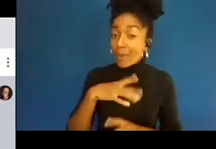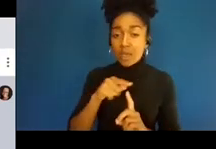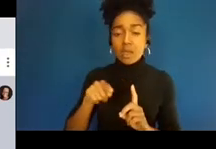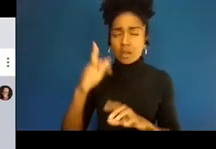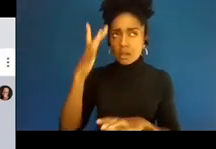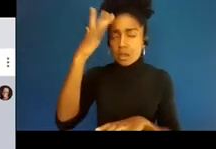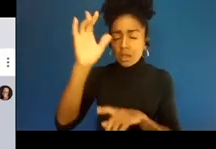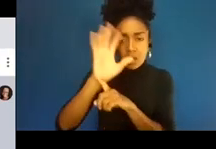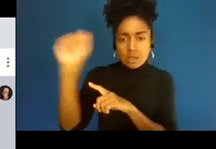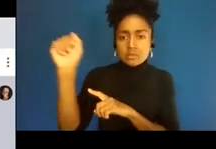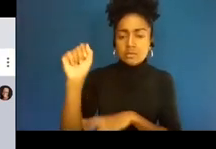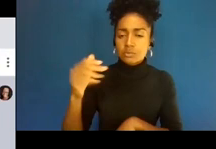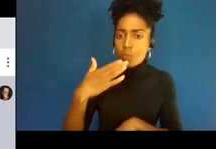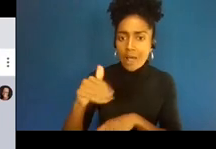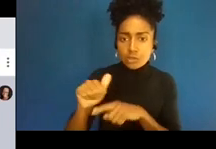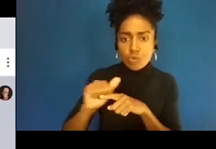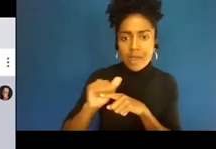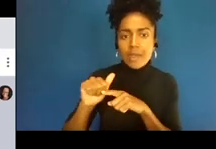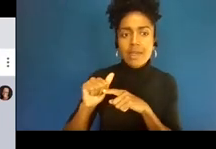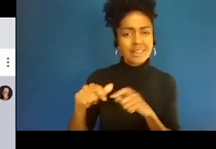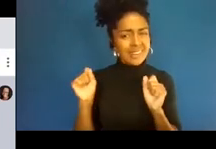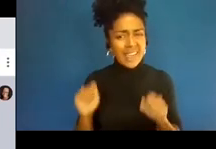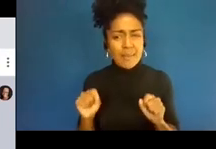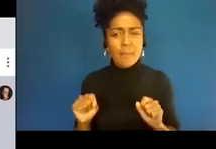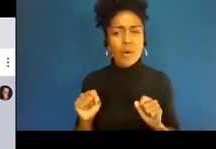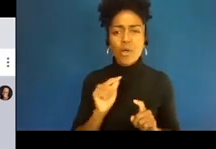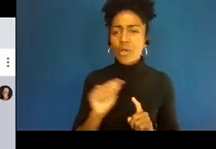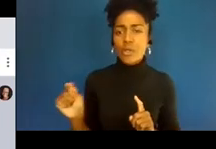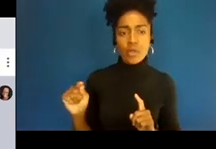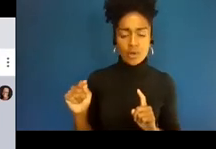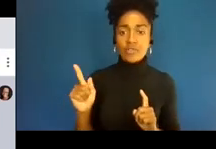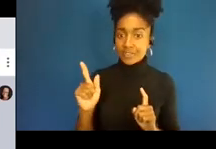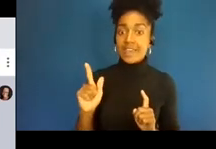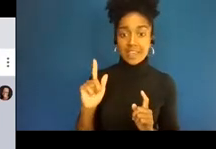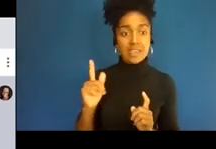and capable and, you know, they came highly recommended